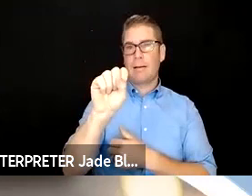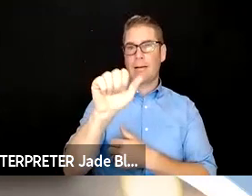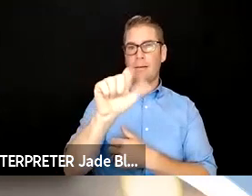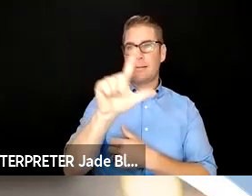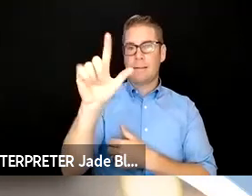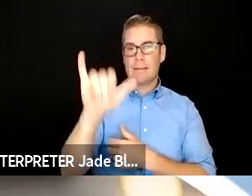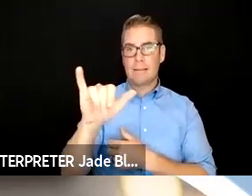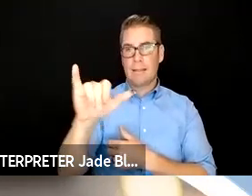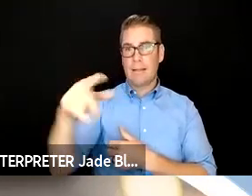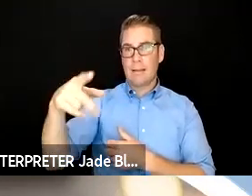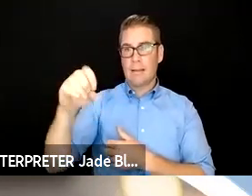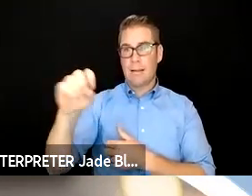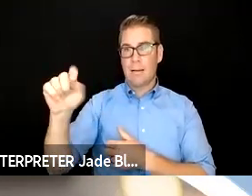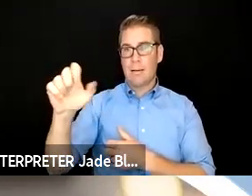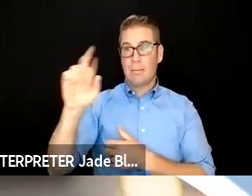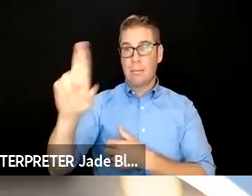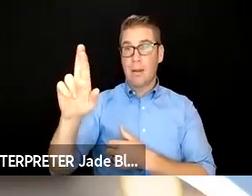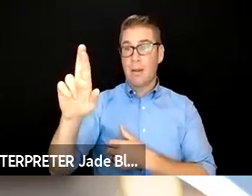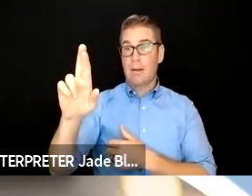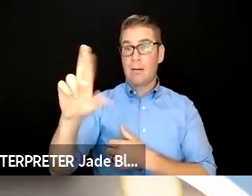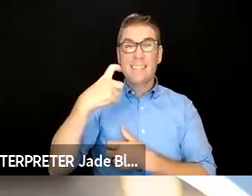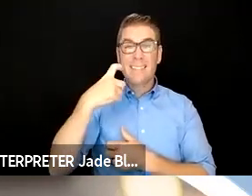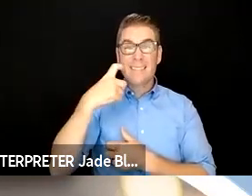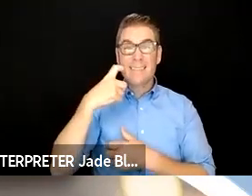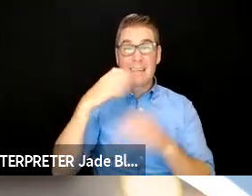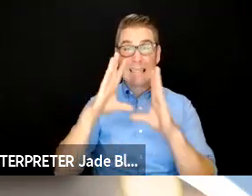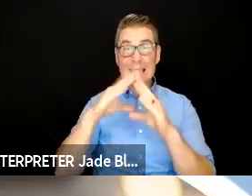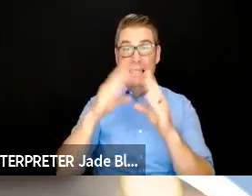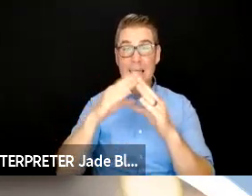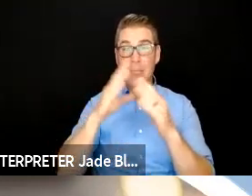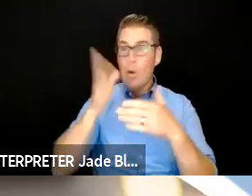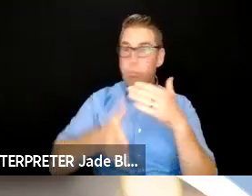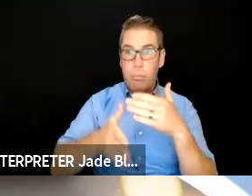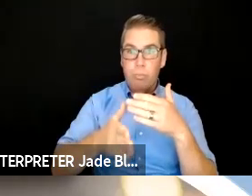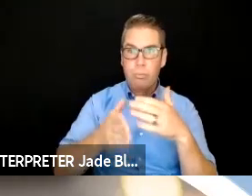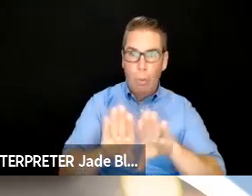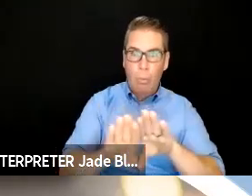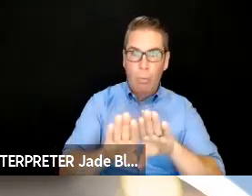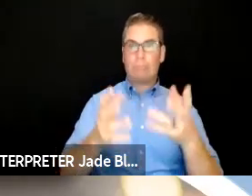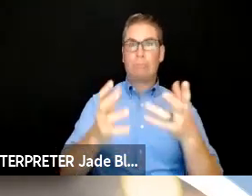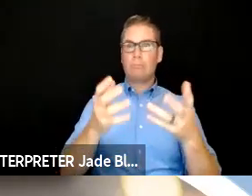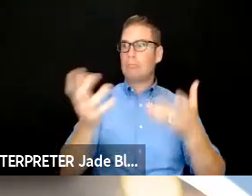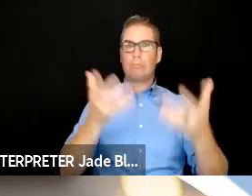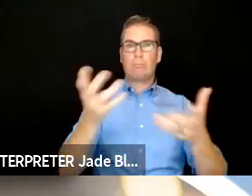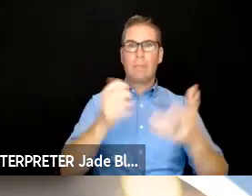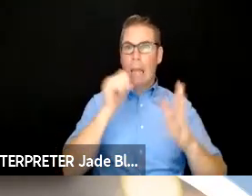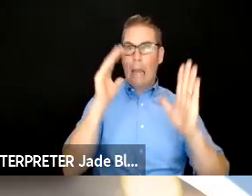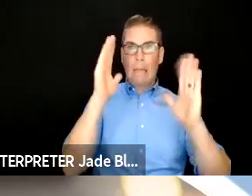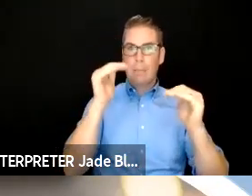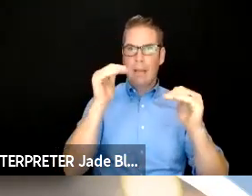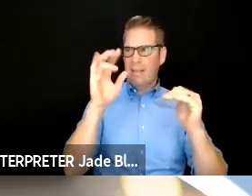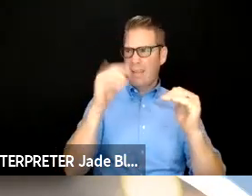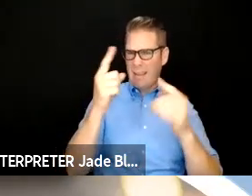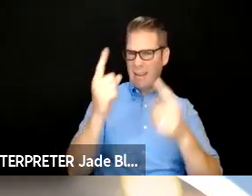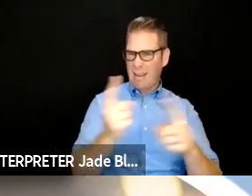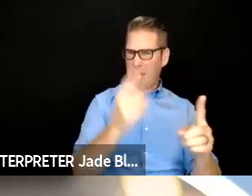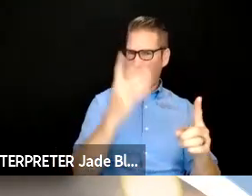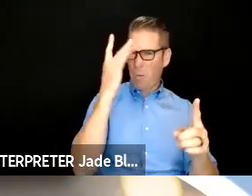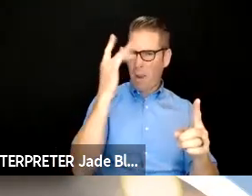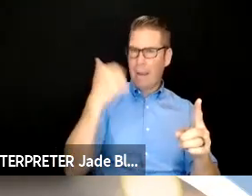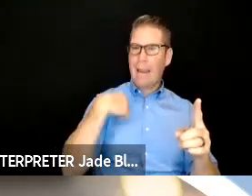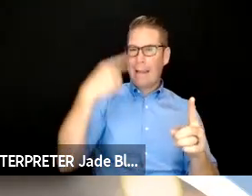Susi Nitzel: My apologies if you were in a session that ended abruptly. I'm not sure why that happened. We're really spread thin on facilitators. And I think when my facilitators left